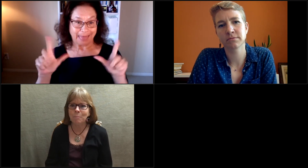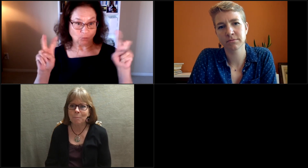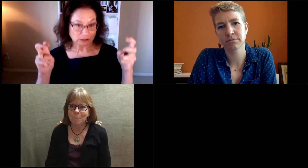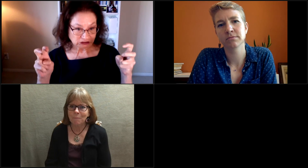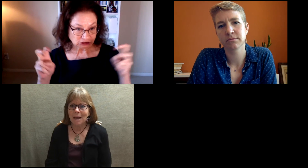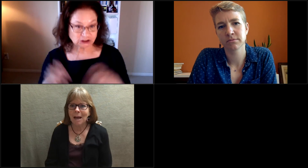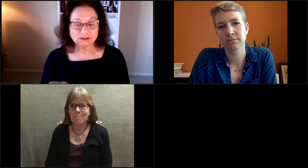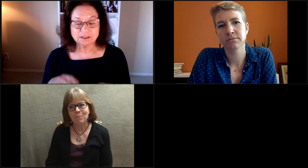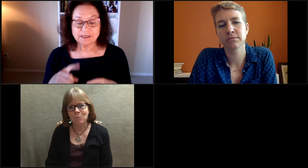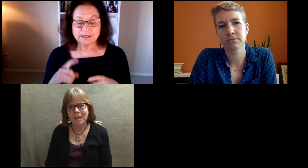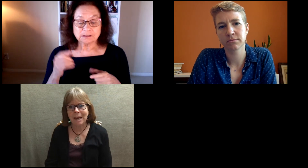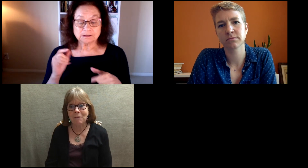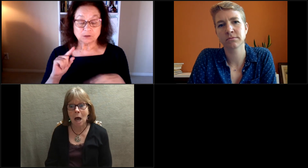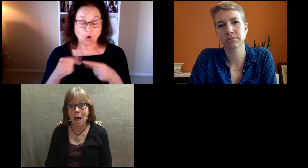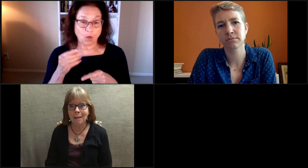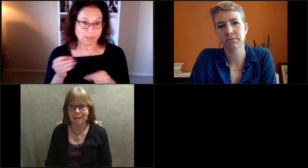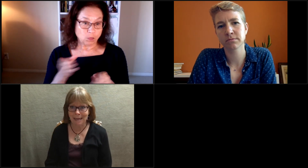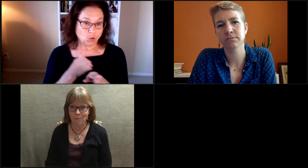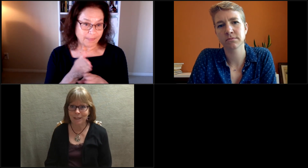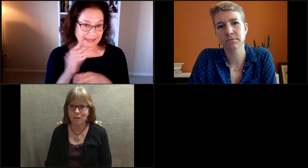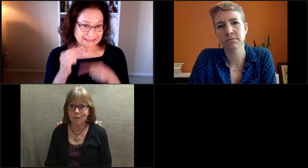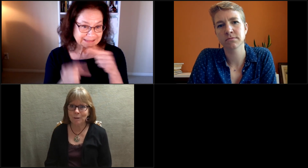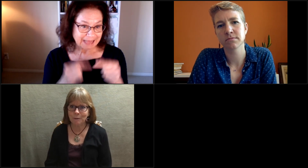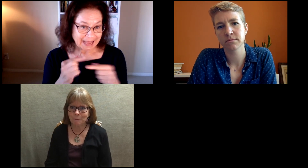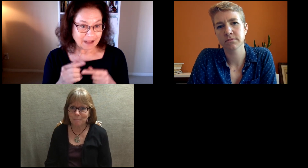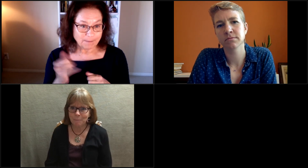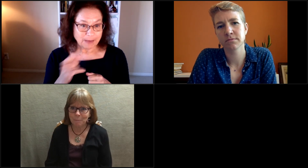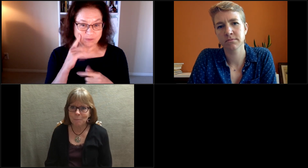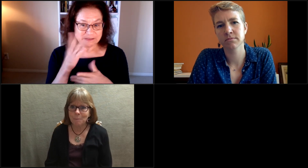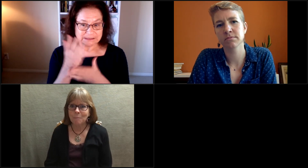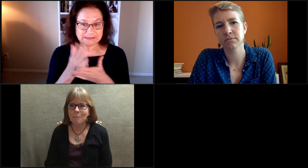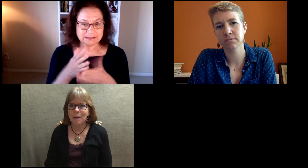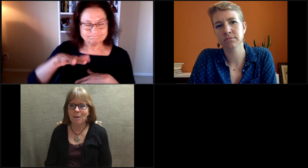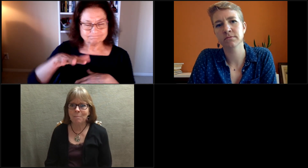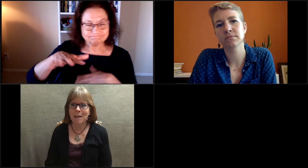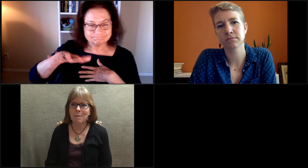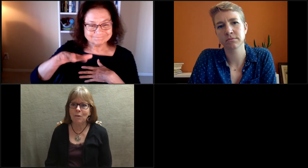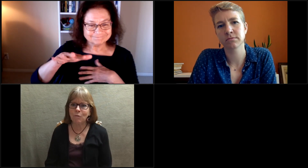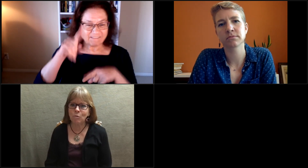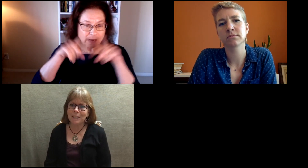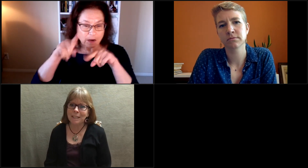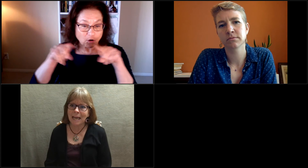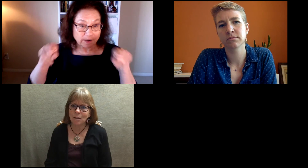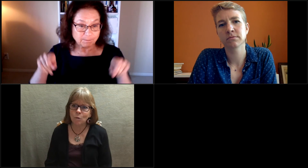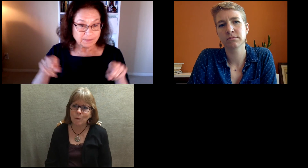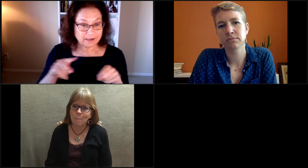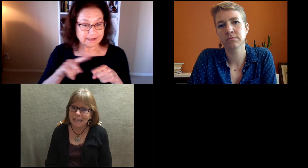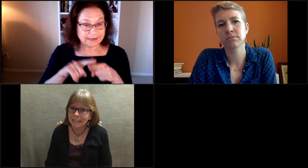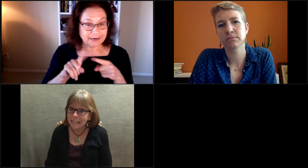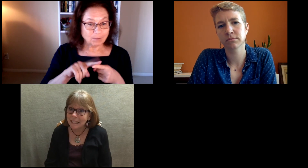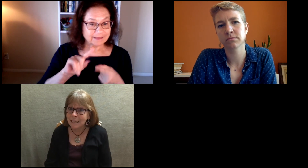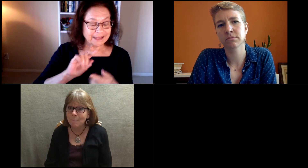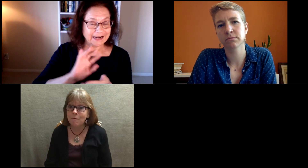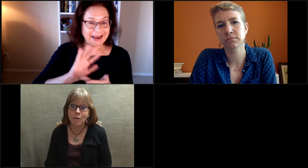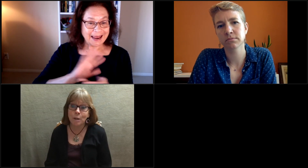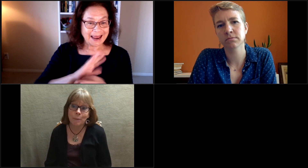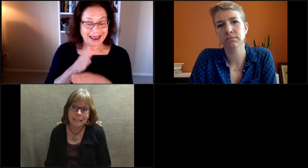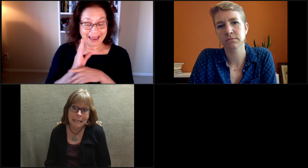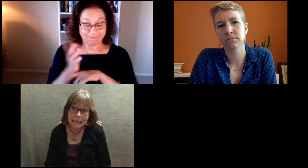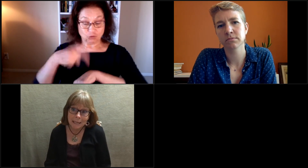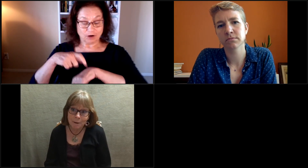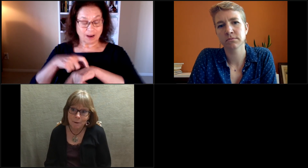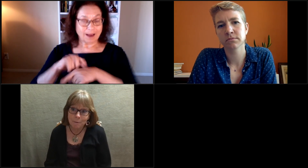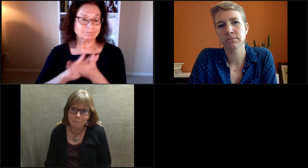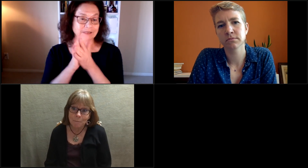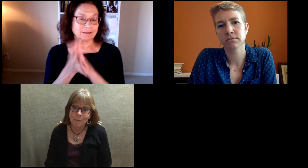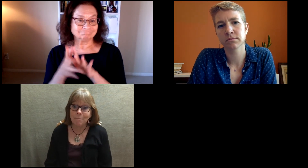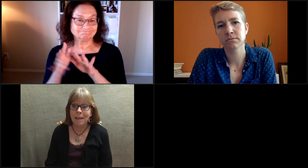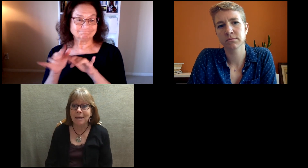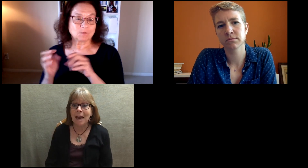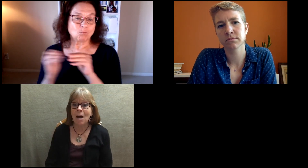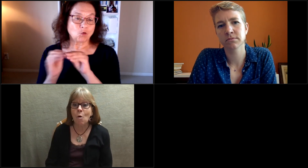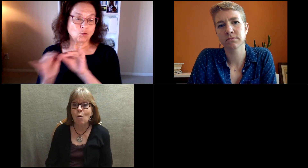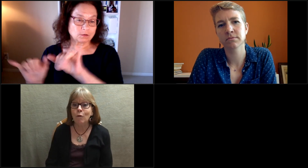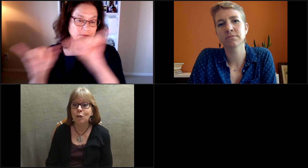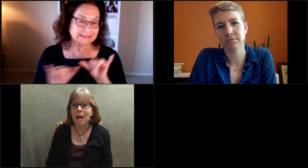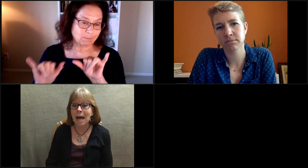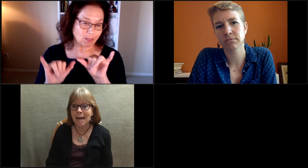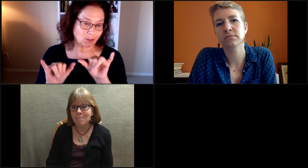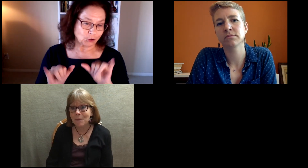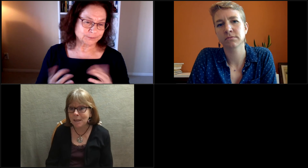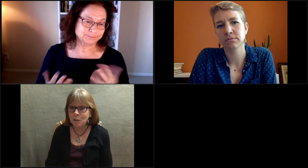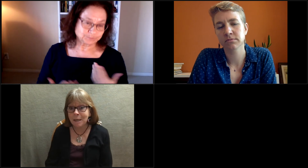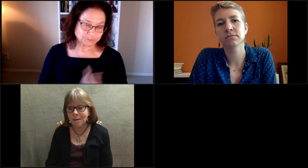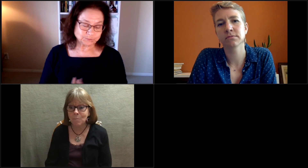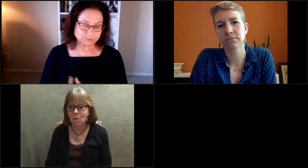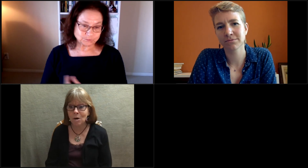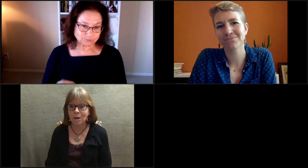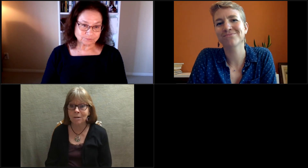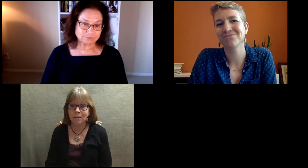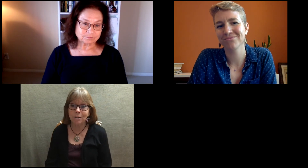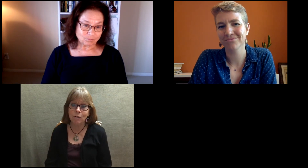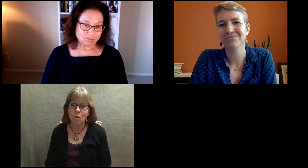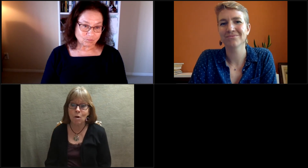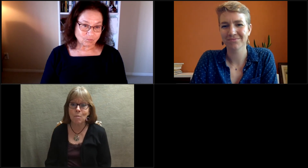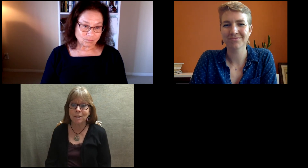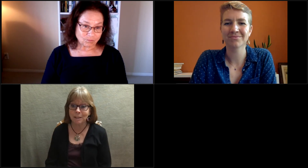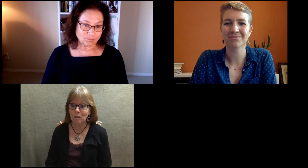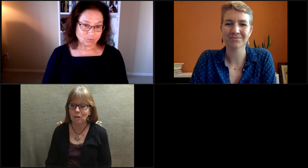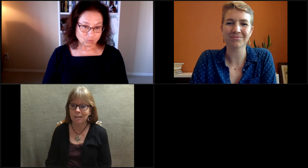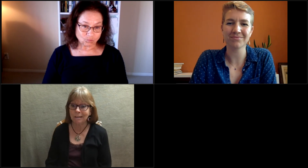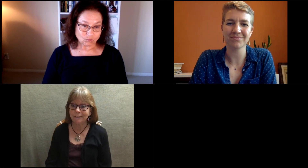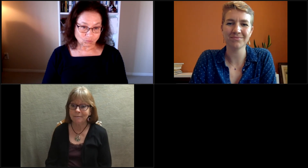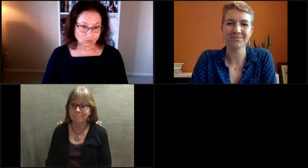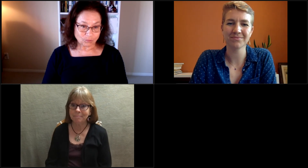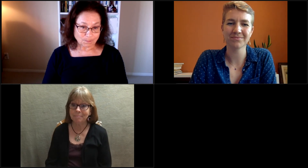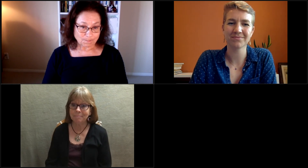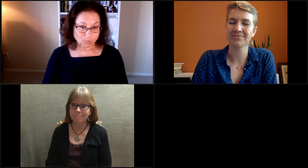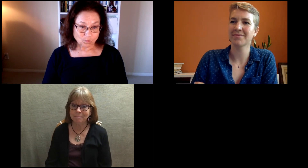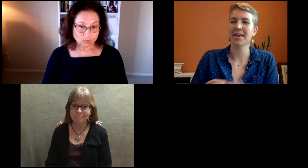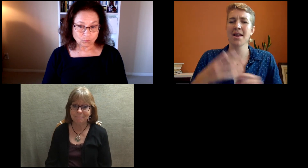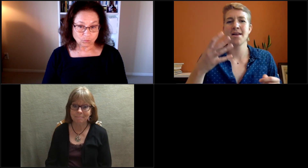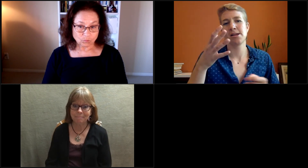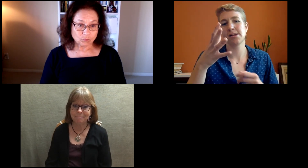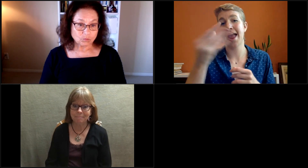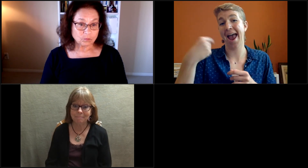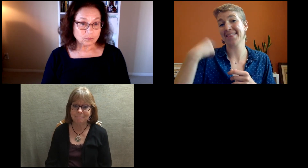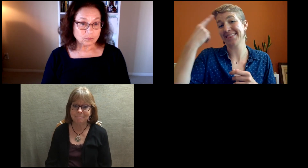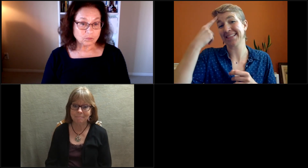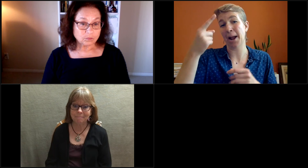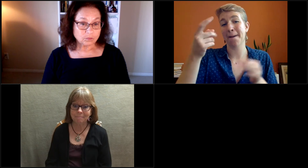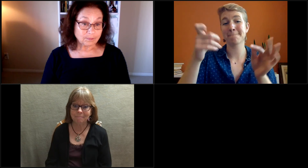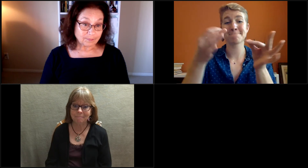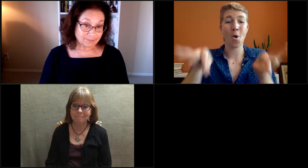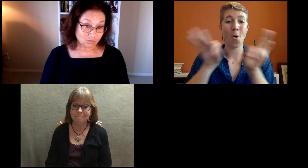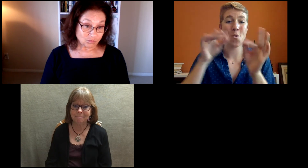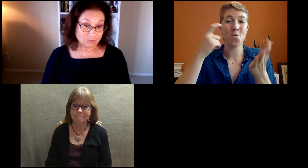I mean, we have all languages and maybe through these cycles, we might see some variability and how over time things become more uniform or similar.